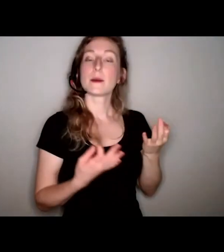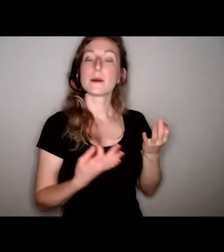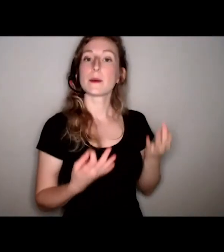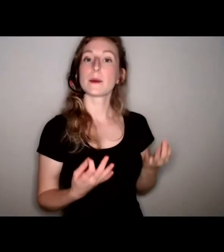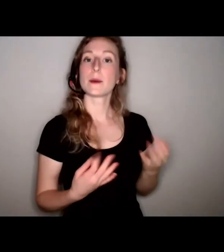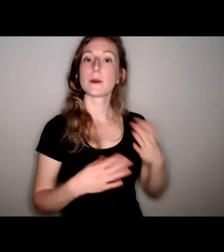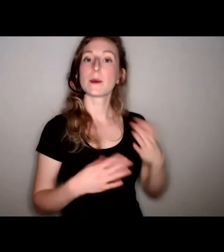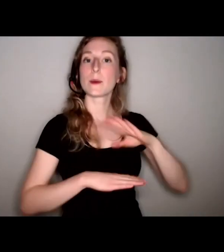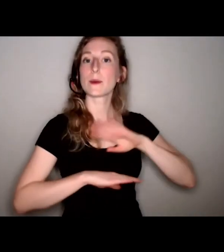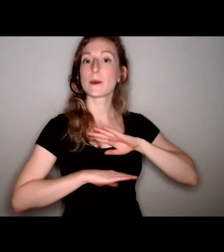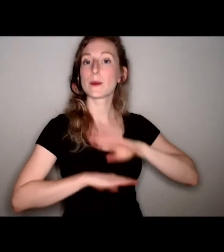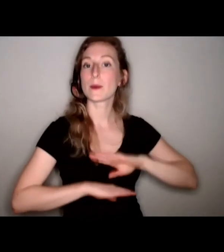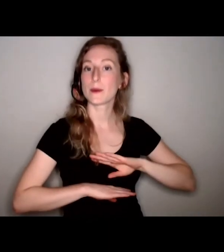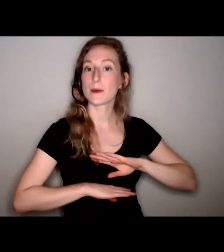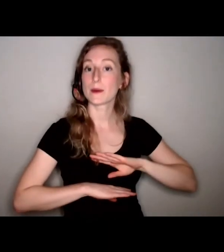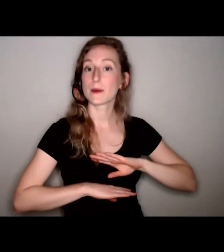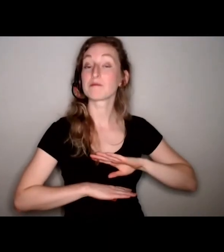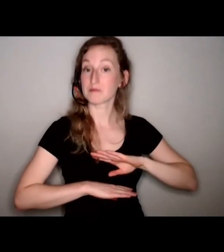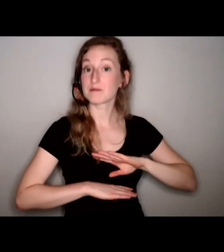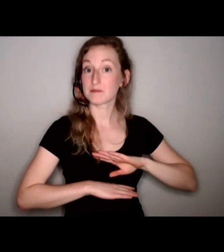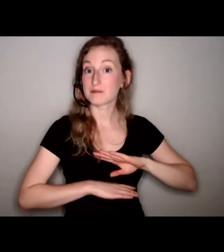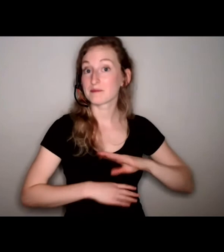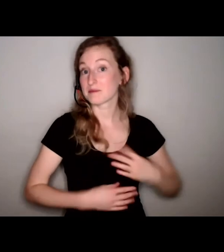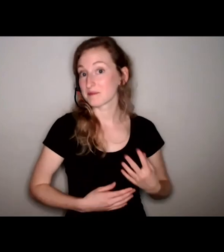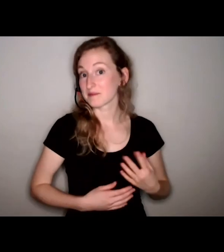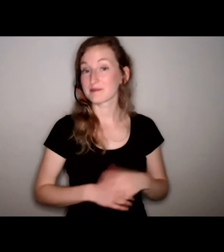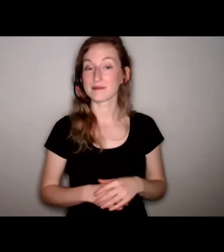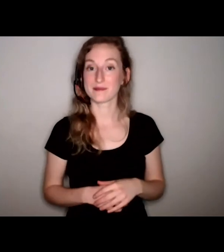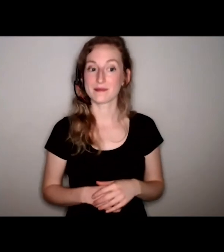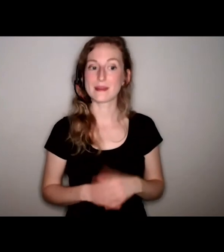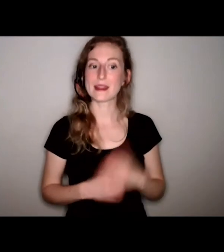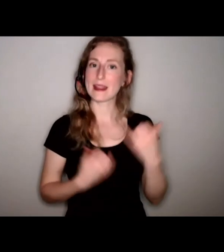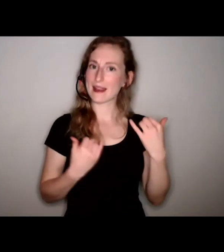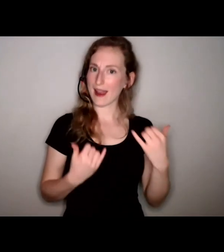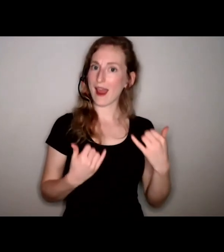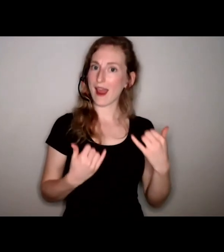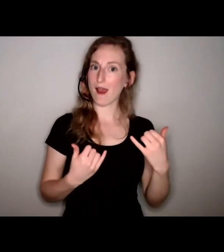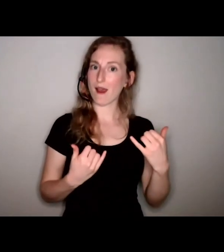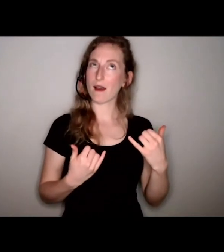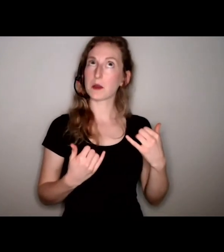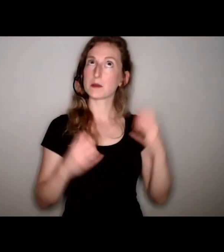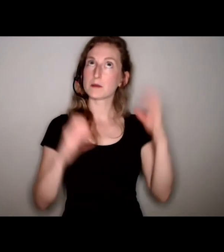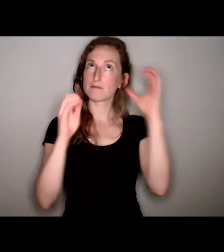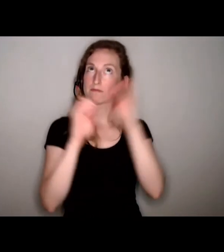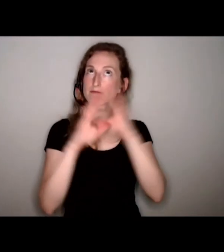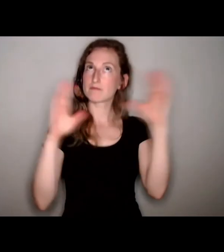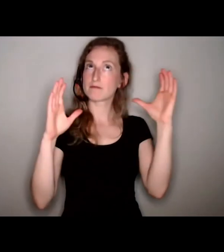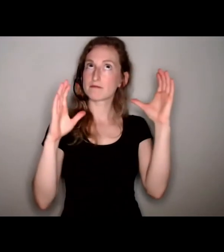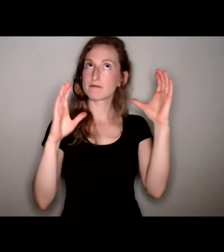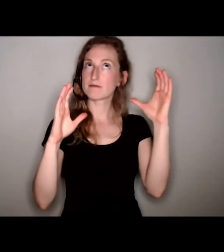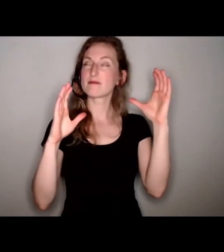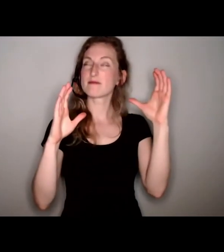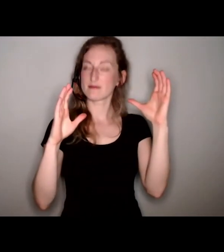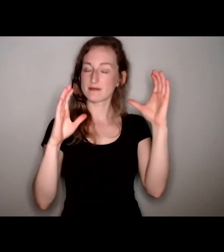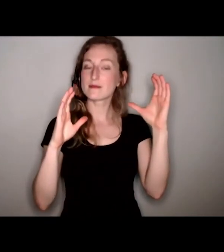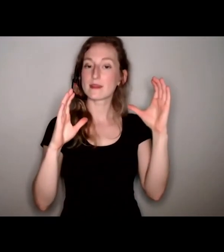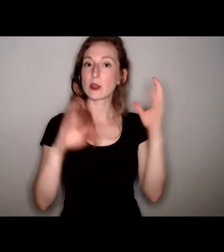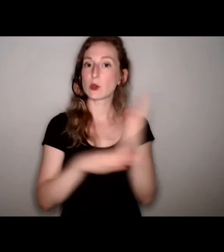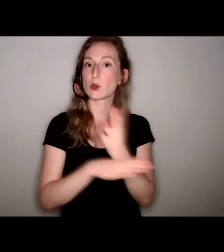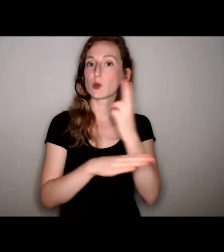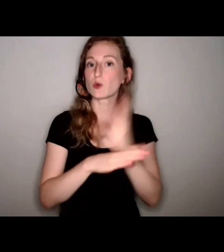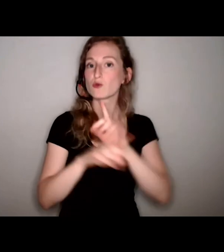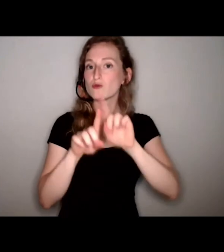Now, I am picking some crayons and markers to draw lines and shapes that make me feel